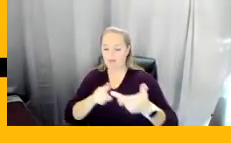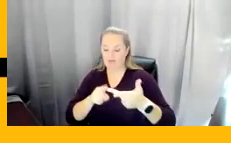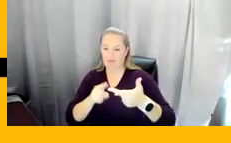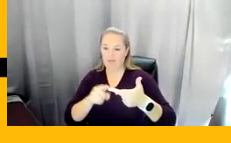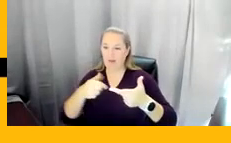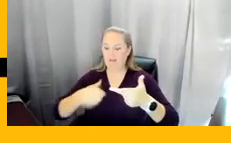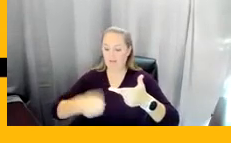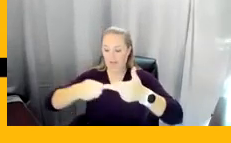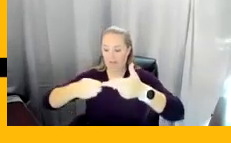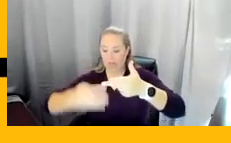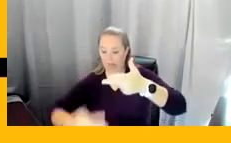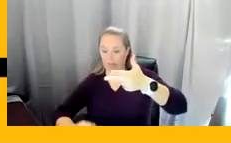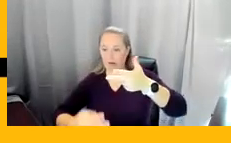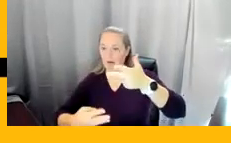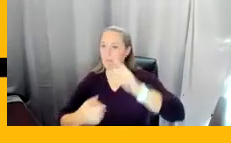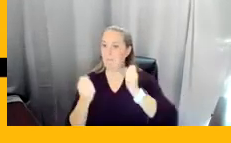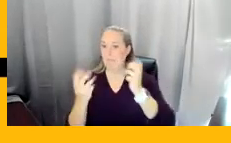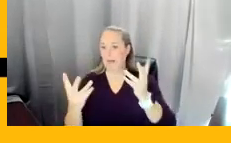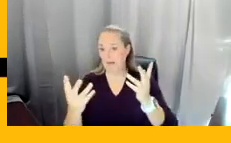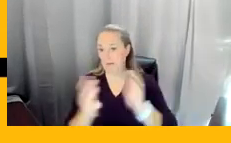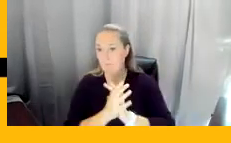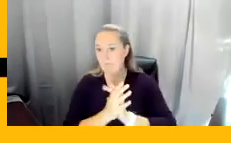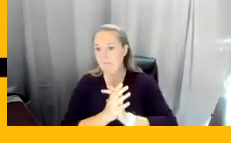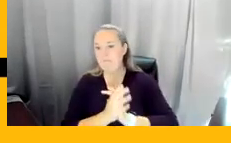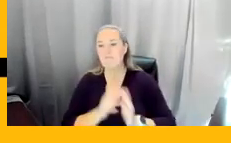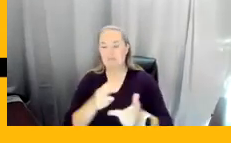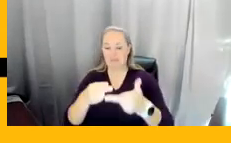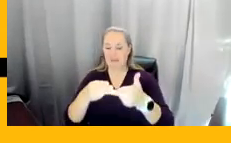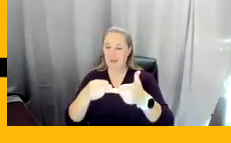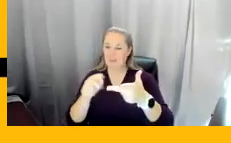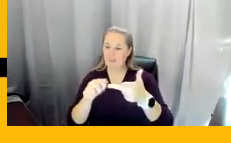PRETTY BROADLY DEFINED AND MAYBE TAMASO WILL SPEAK MORE TO THAT BUT REPRESENTING MULTIPLE